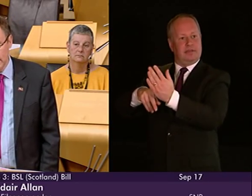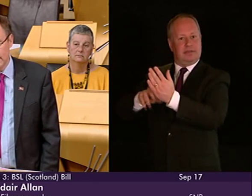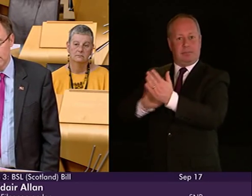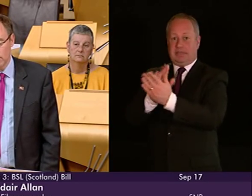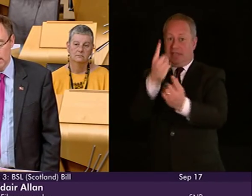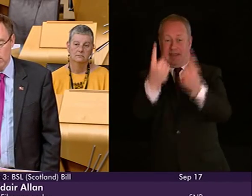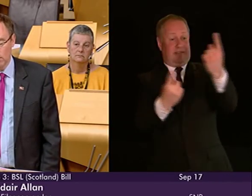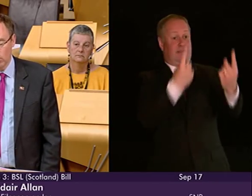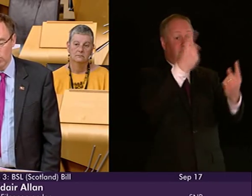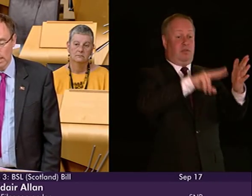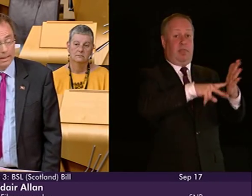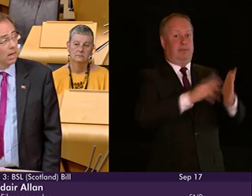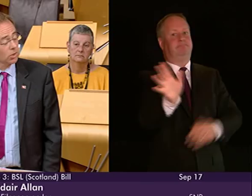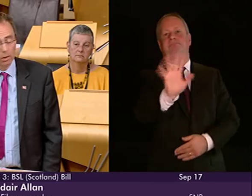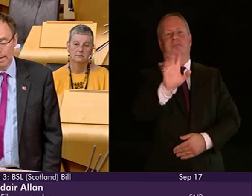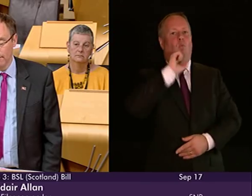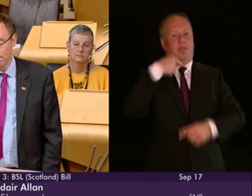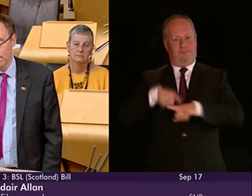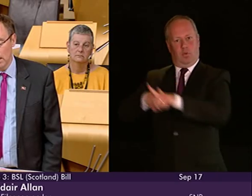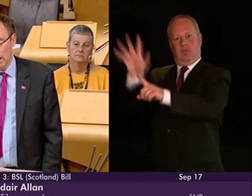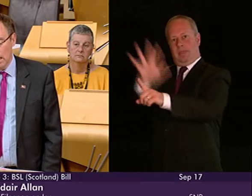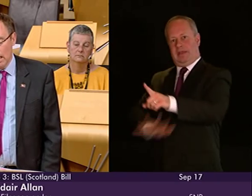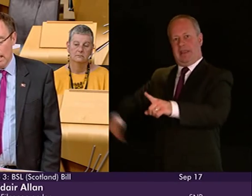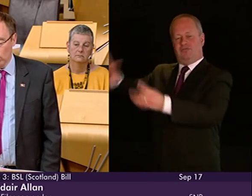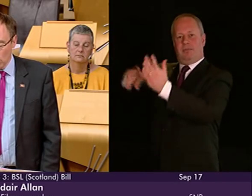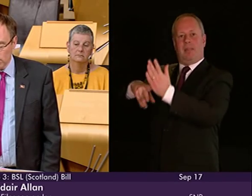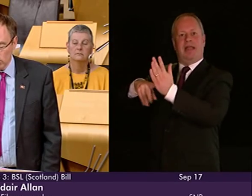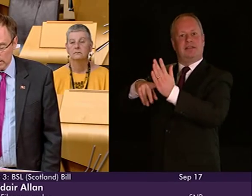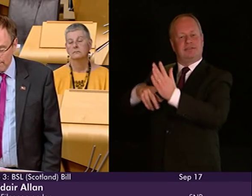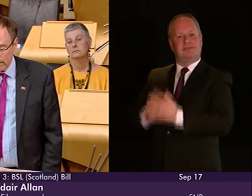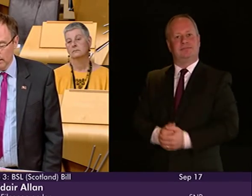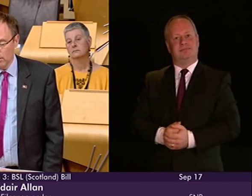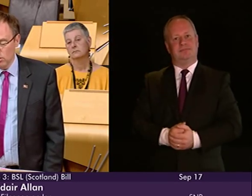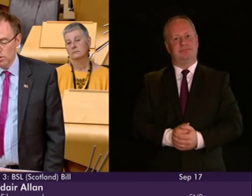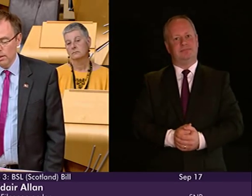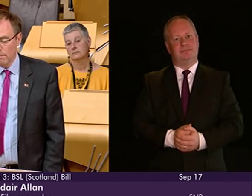ordinated and strategic approach at a national level. It will also significantly reduce the